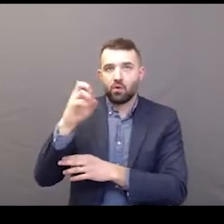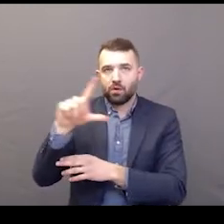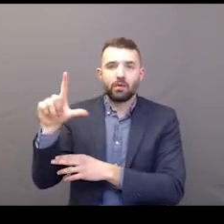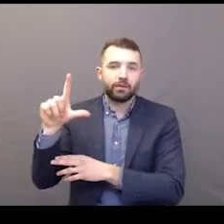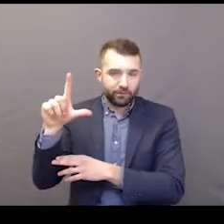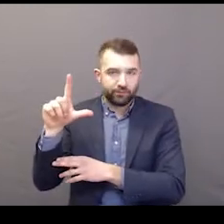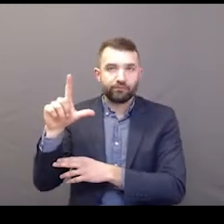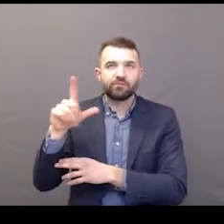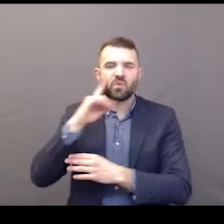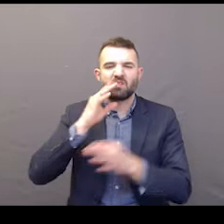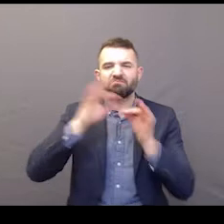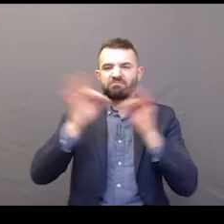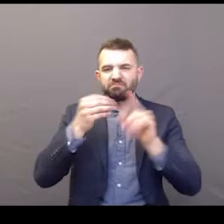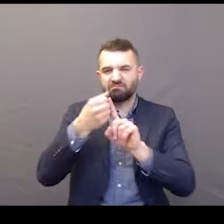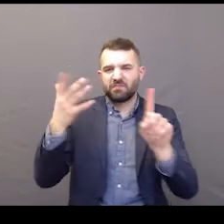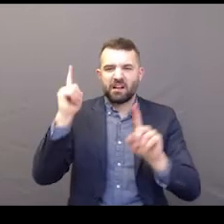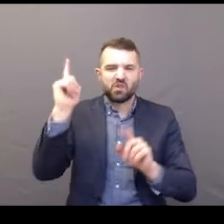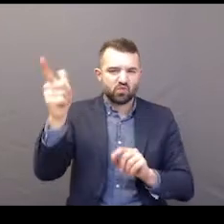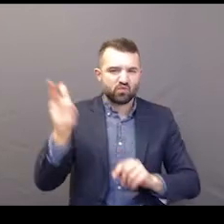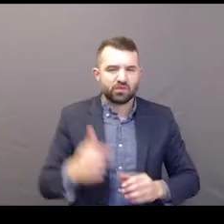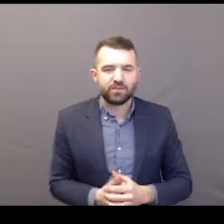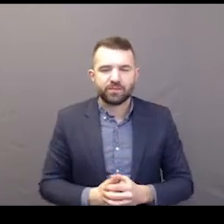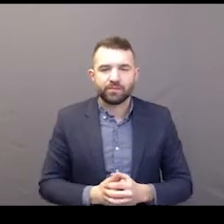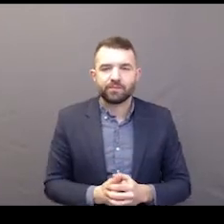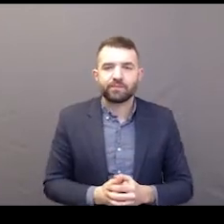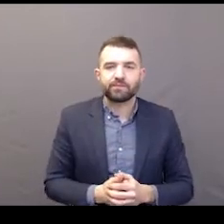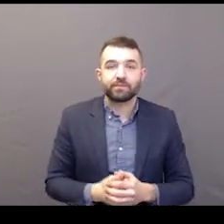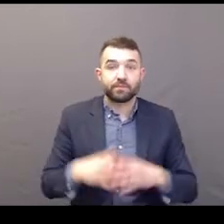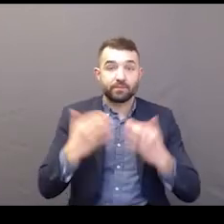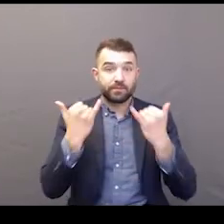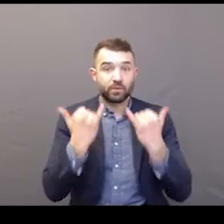King County Metro and Community stops are currently draft proposals. There will